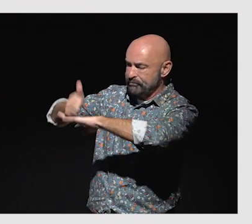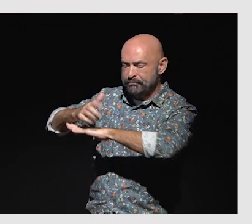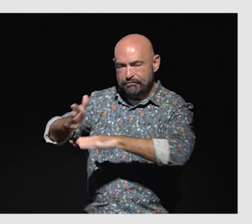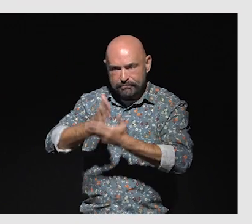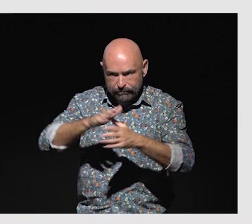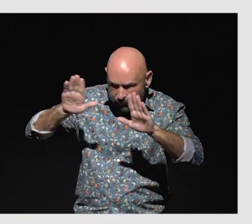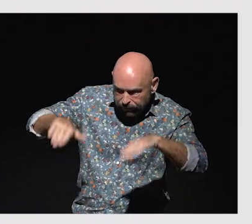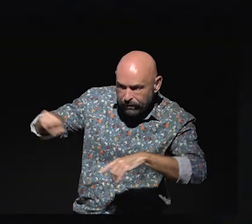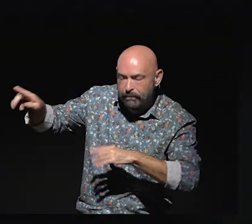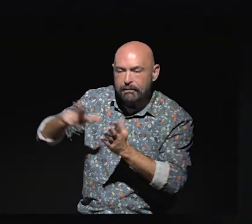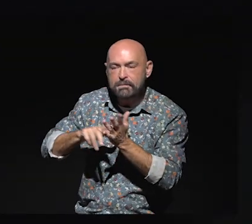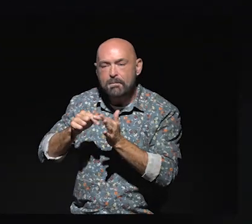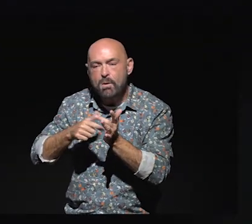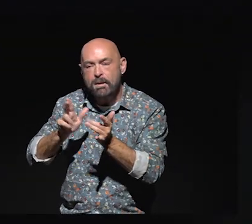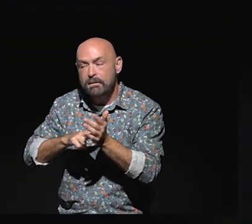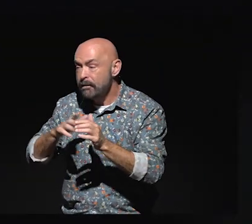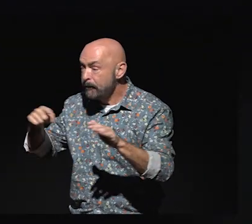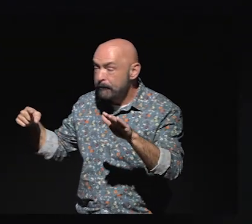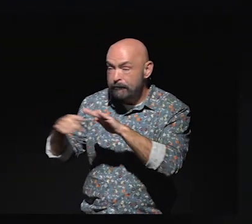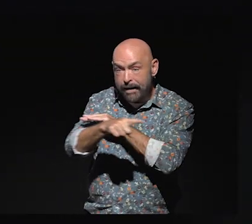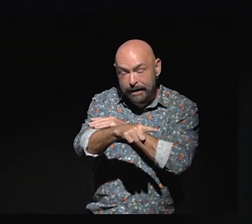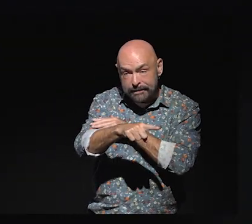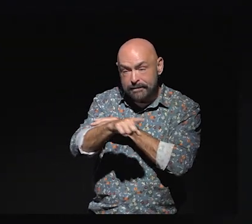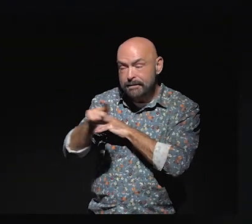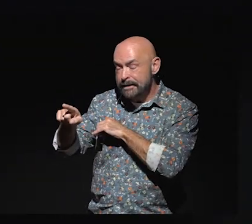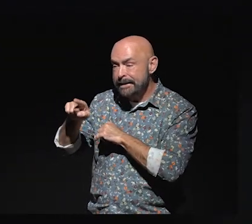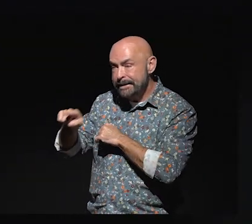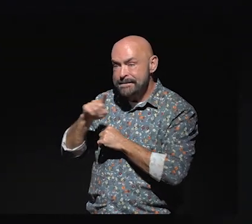When he fled, the last thing he does is get Ingres